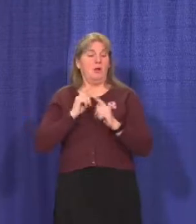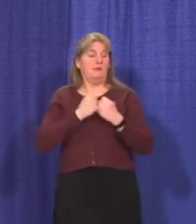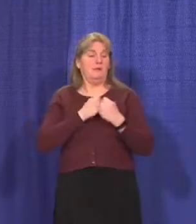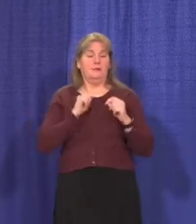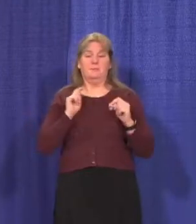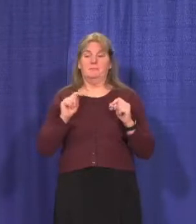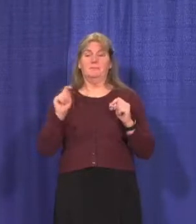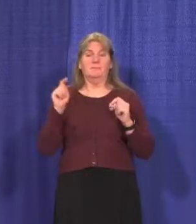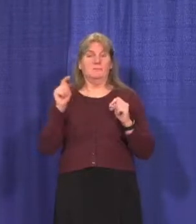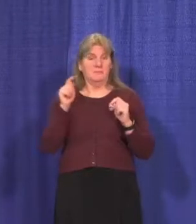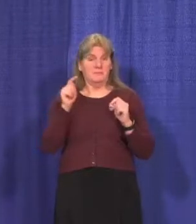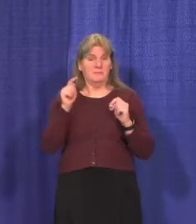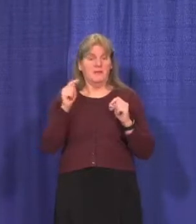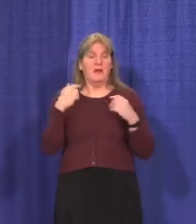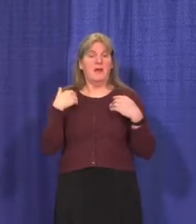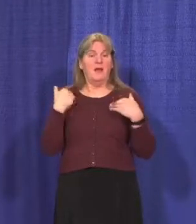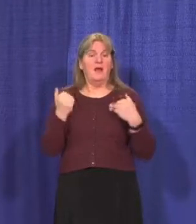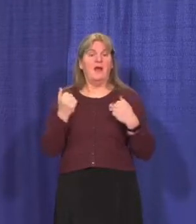services have done an impeccable